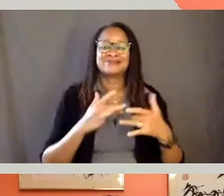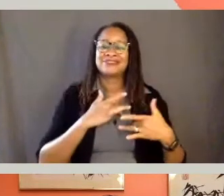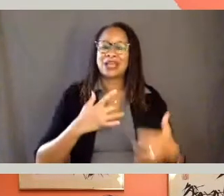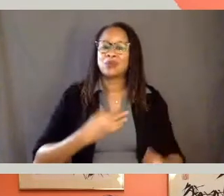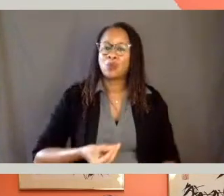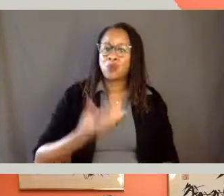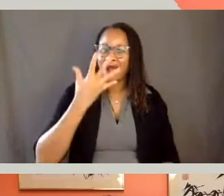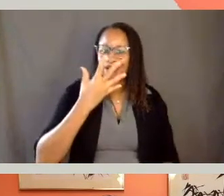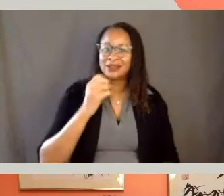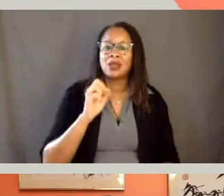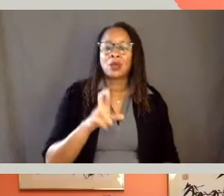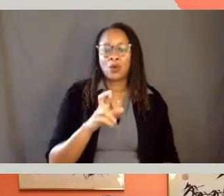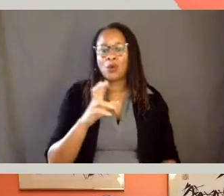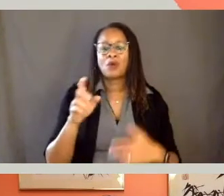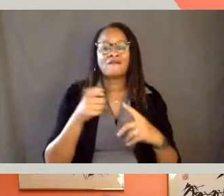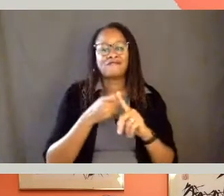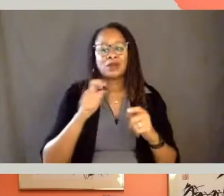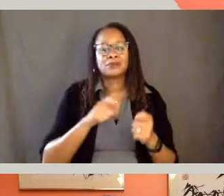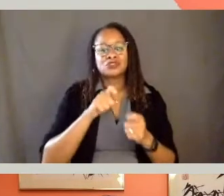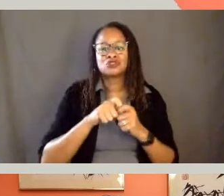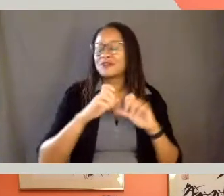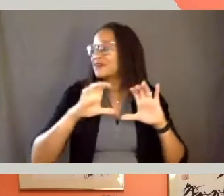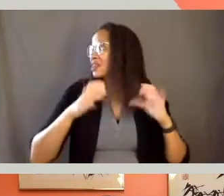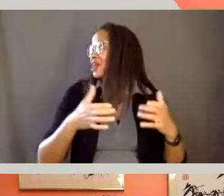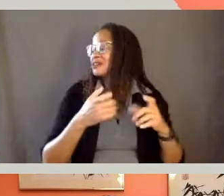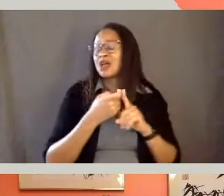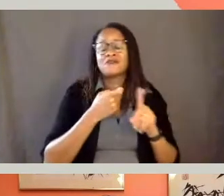or from a certain class, you know, Harvard friends